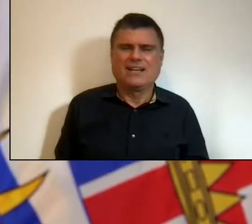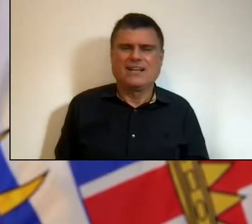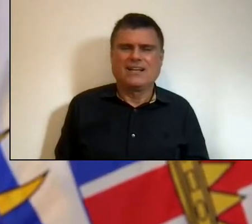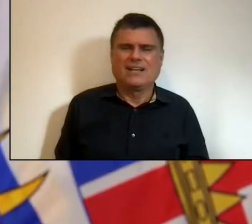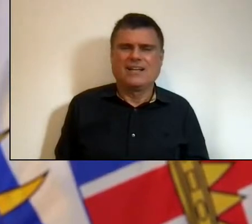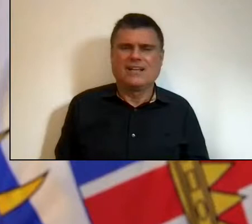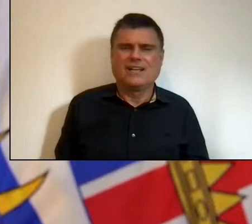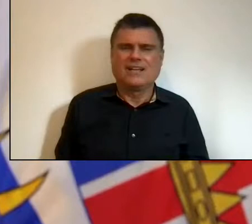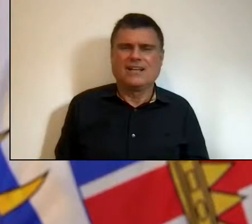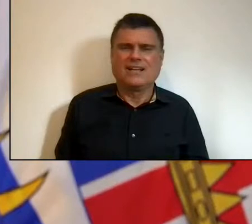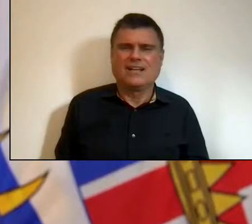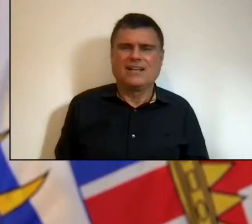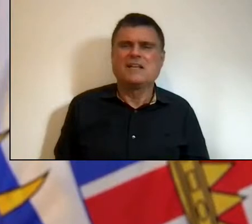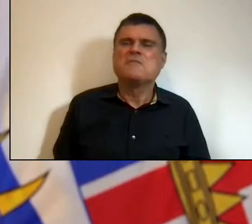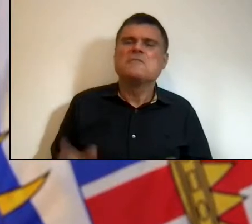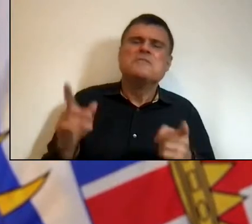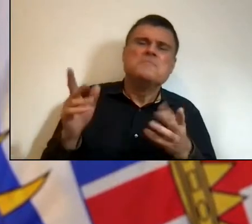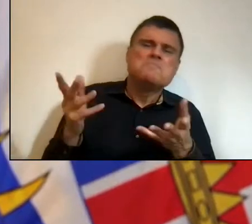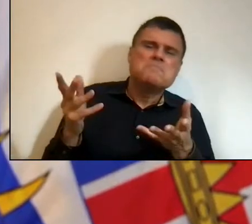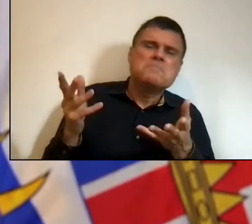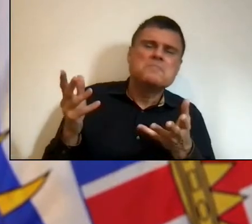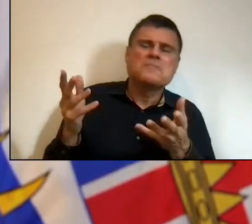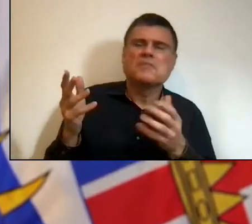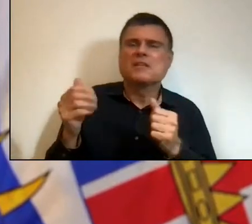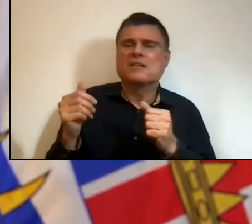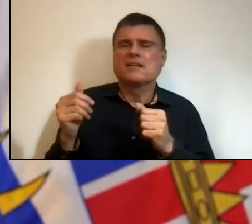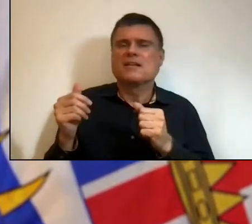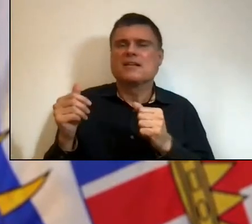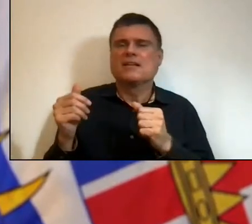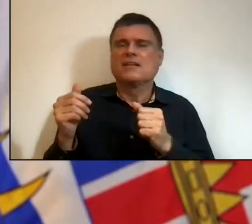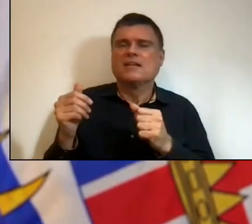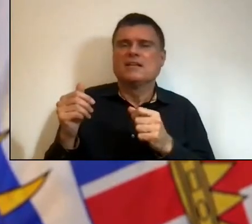the next variant and how you guys have to pivot over the